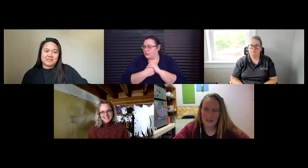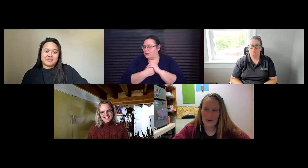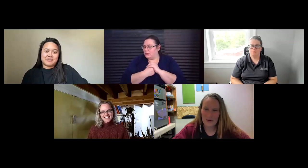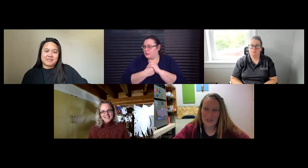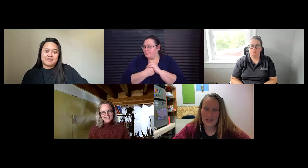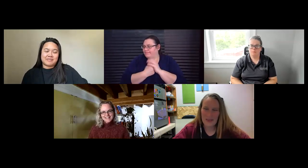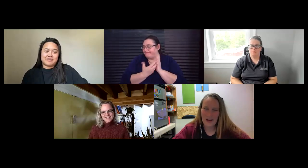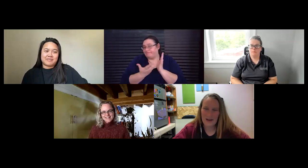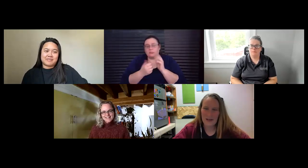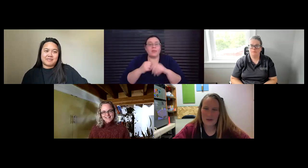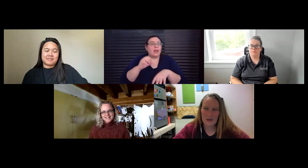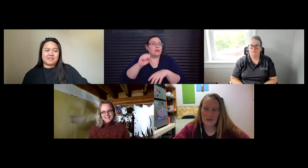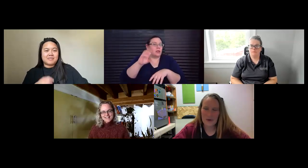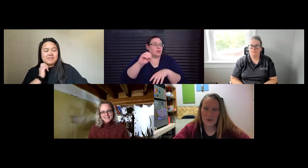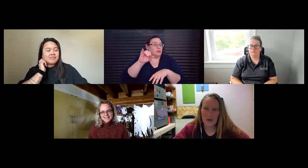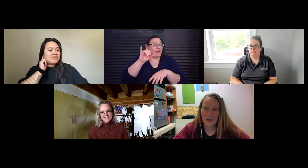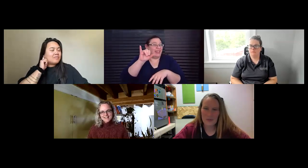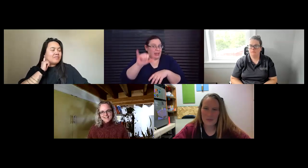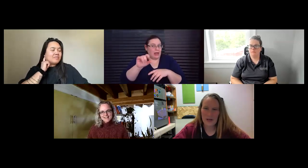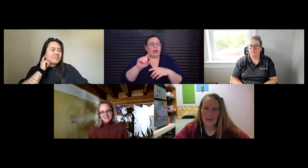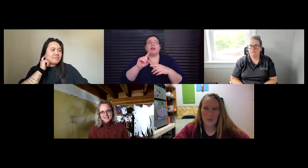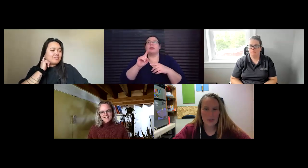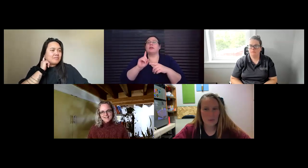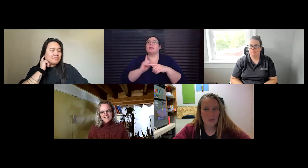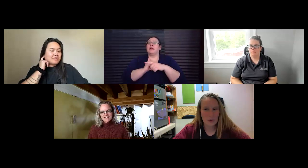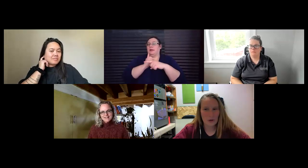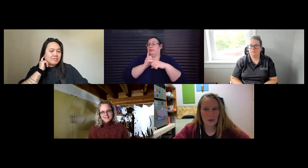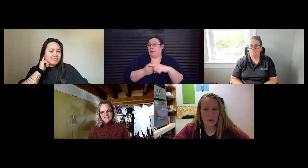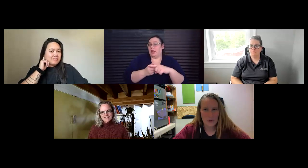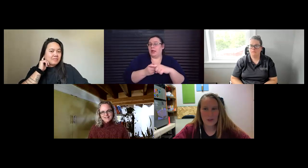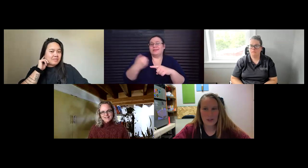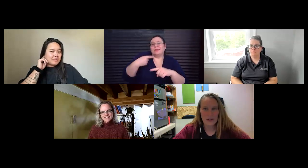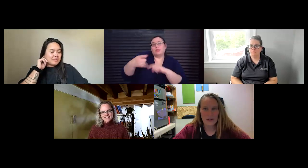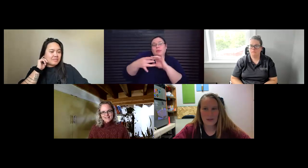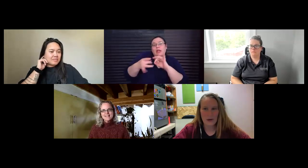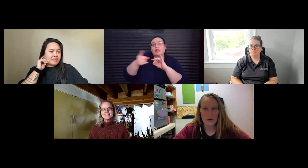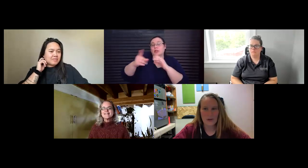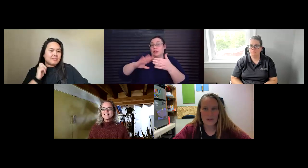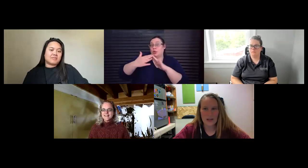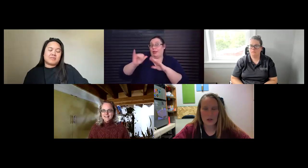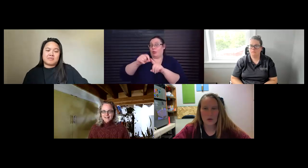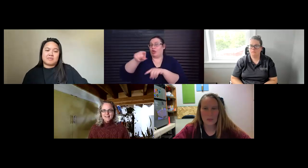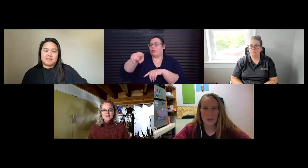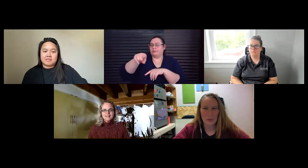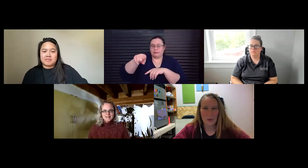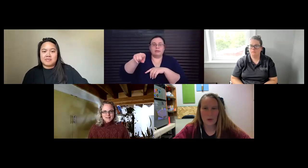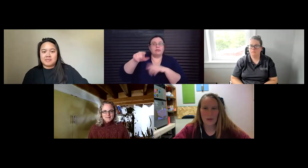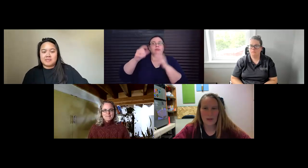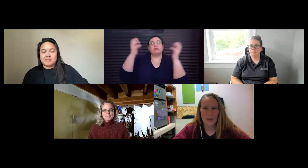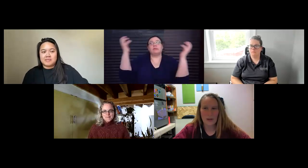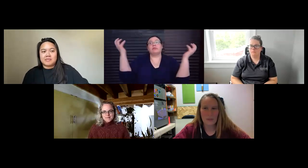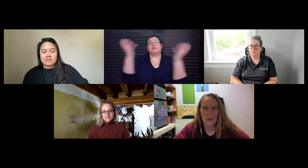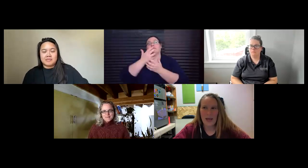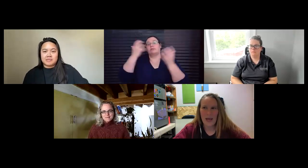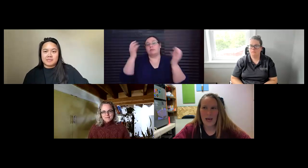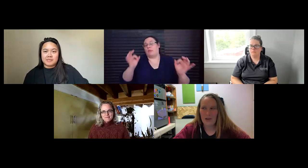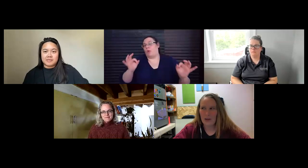So I would say that and also as you mentioned before community, that was extremely important.